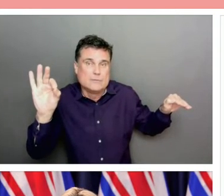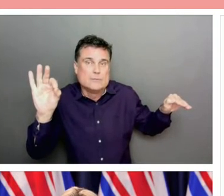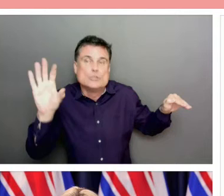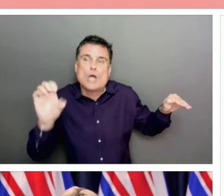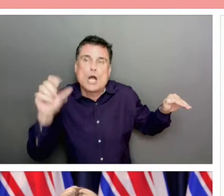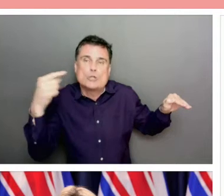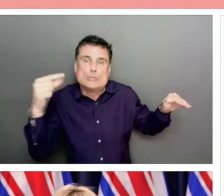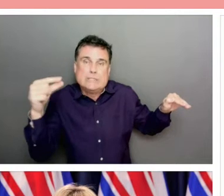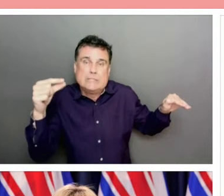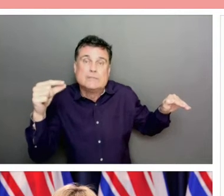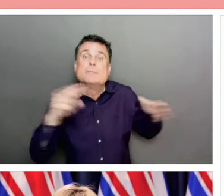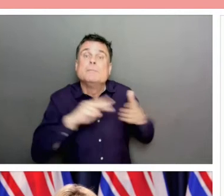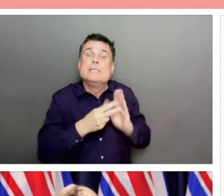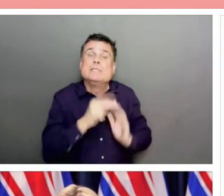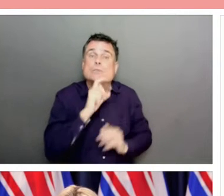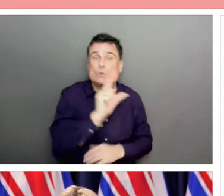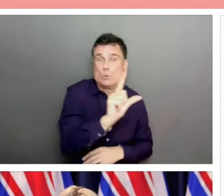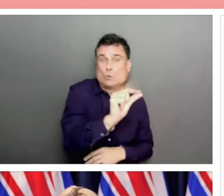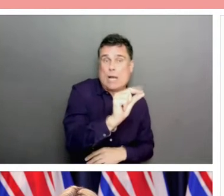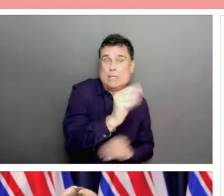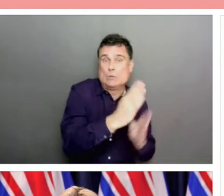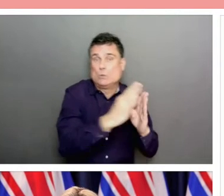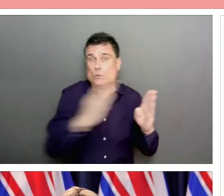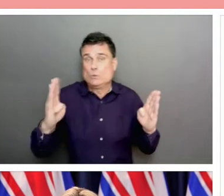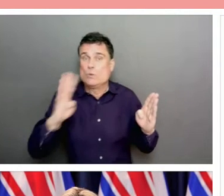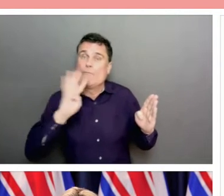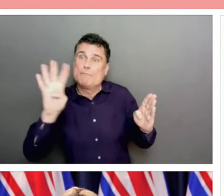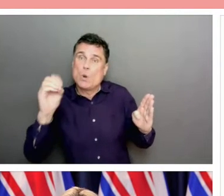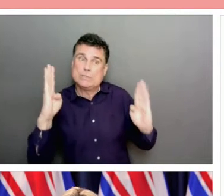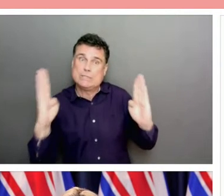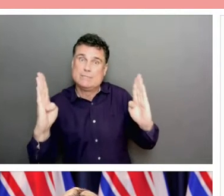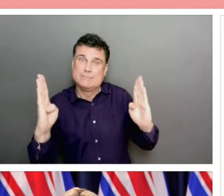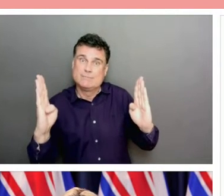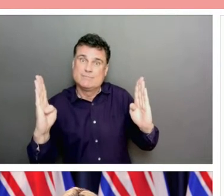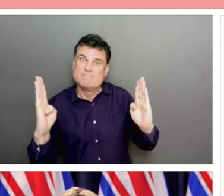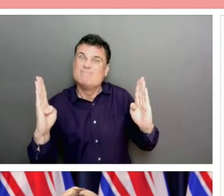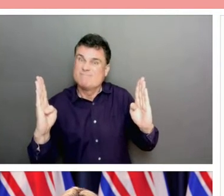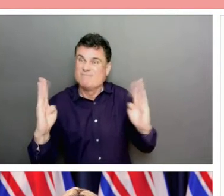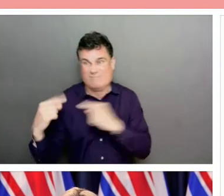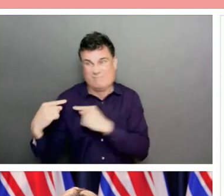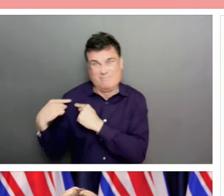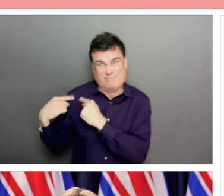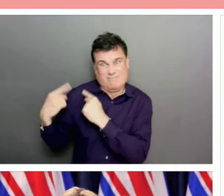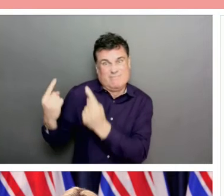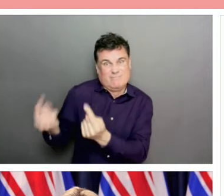children and that's represented in two different lines here on this graph. The blue line at the bottom,